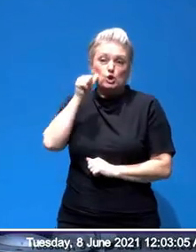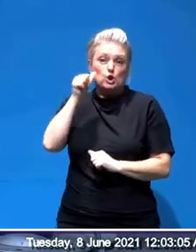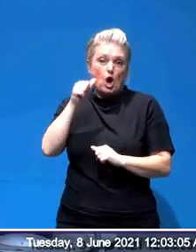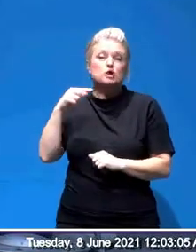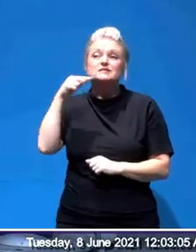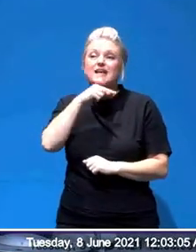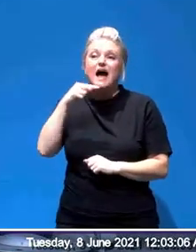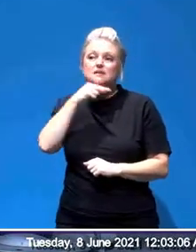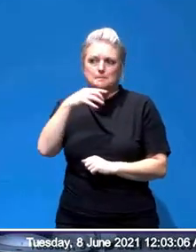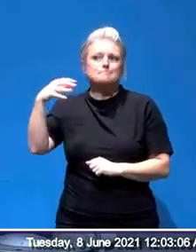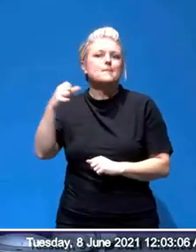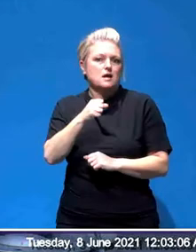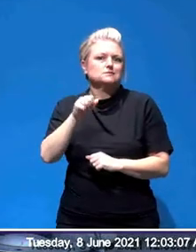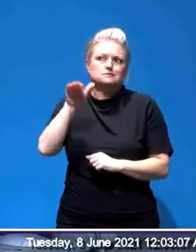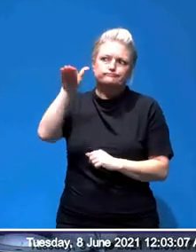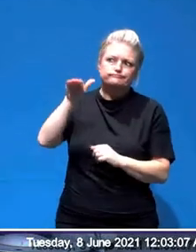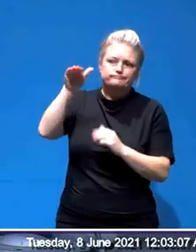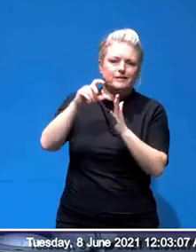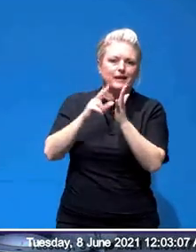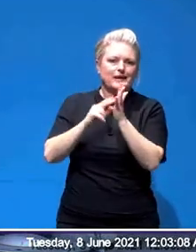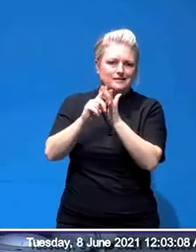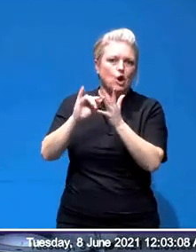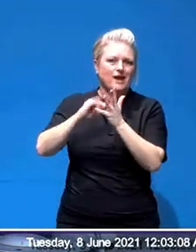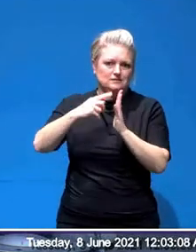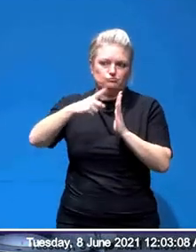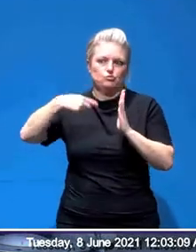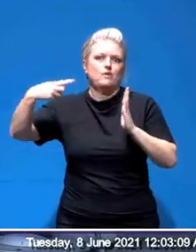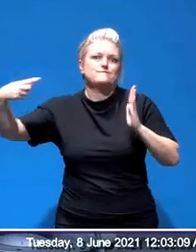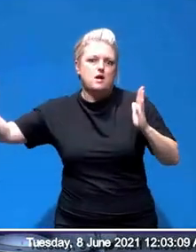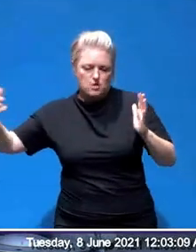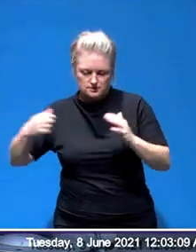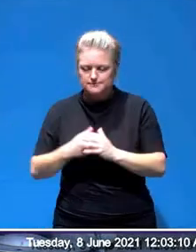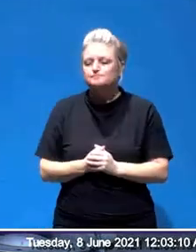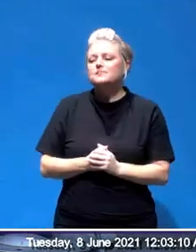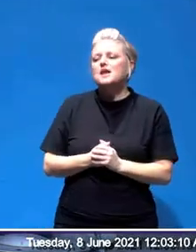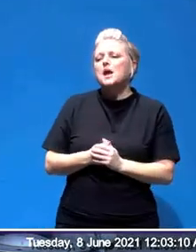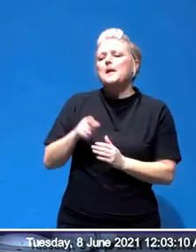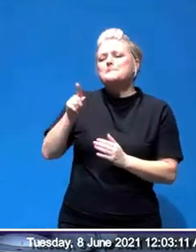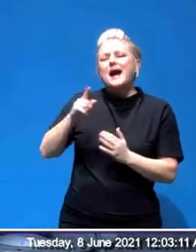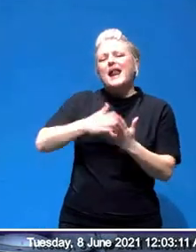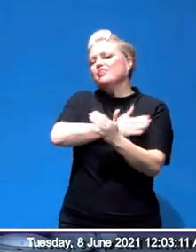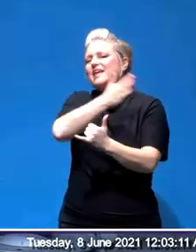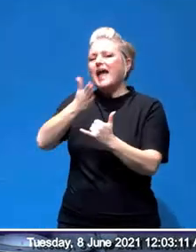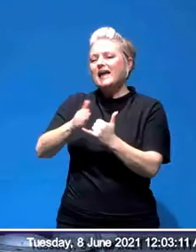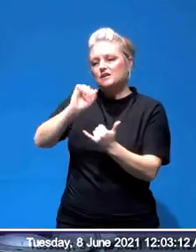But I want you now to turn to the final part of your statement, which is your reflections on your experiences.